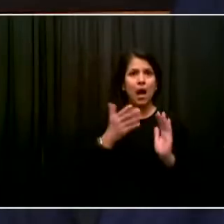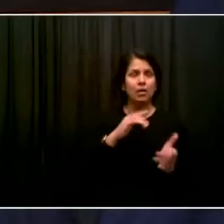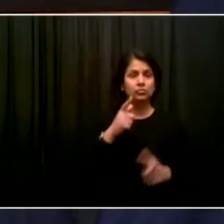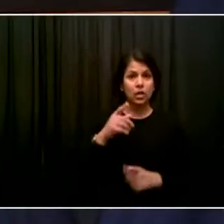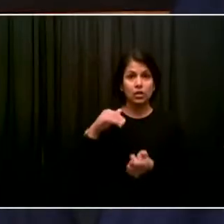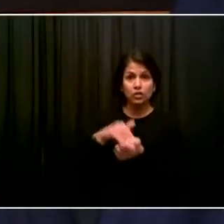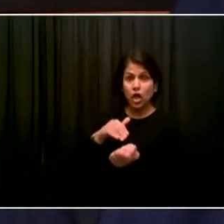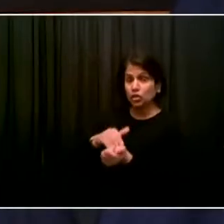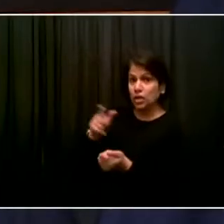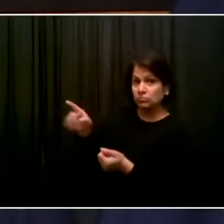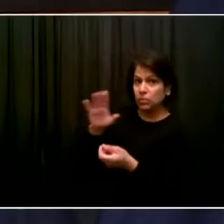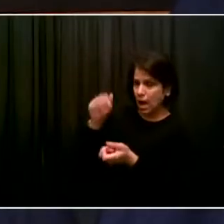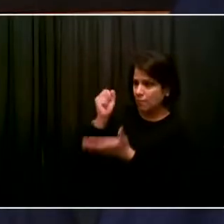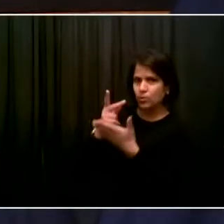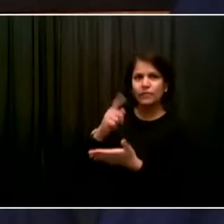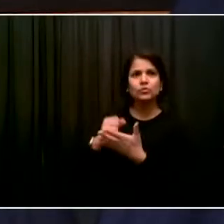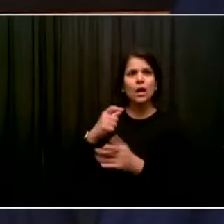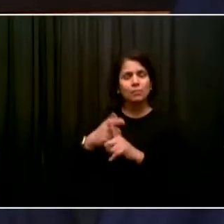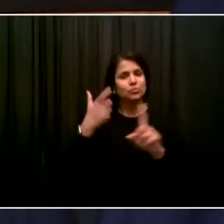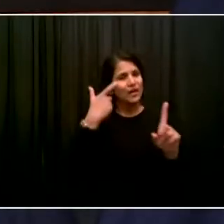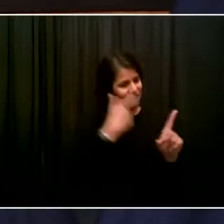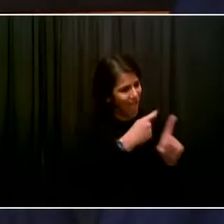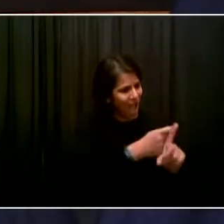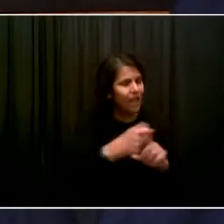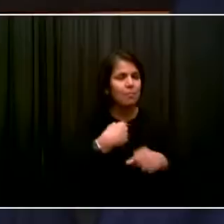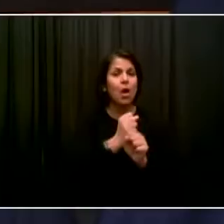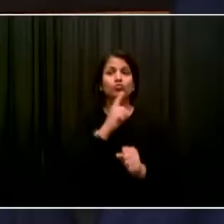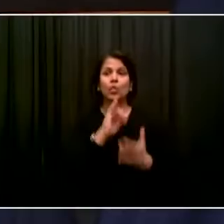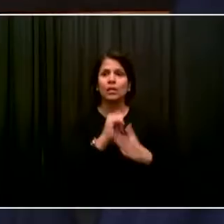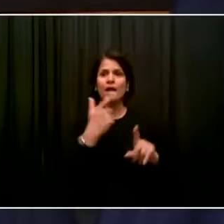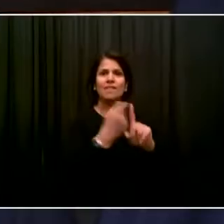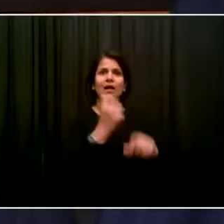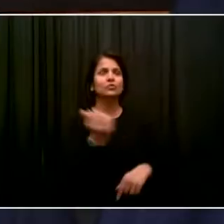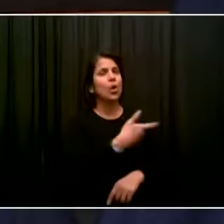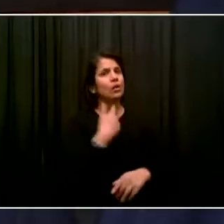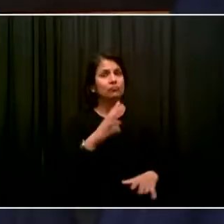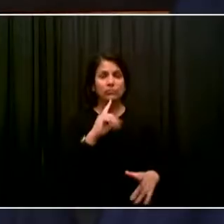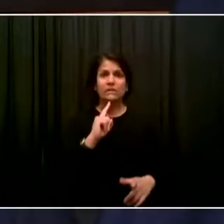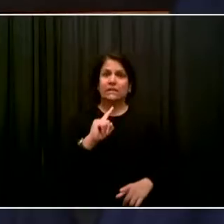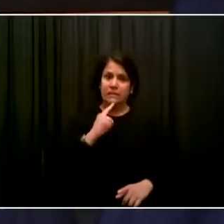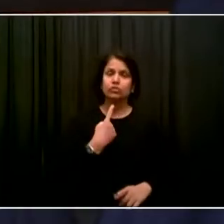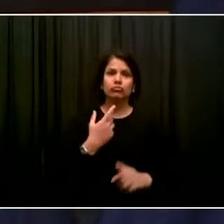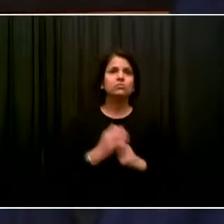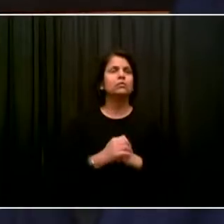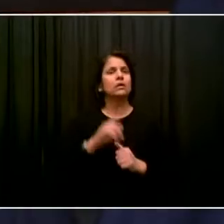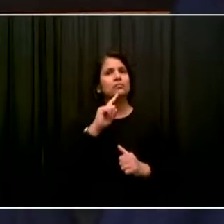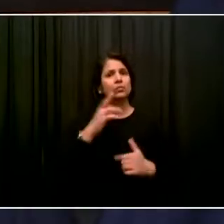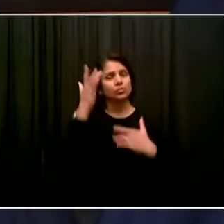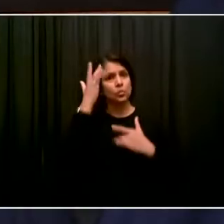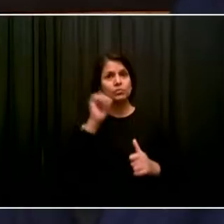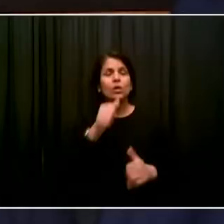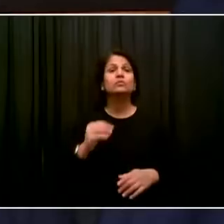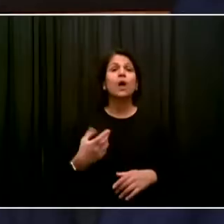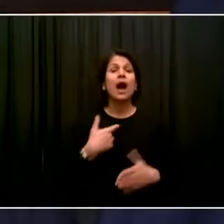THEM THE SUPPORT THEY NEED. I AM SURE THE DOCTOR WOULD